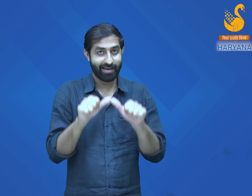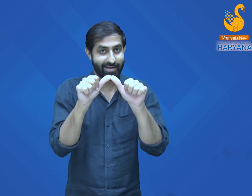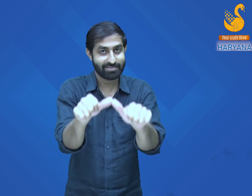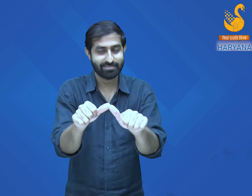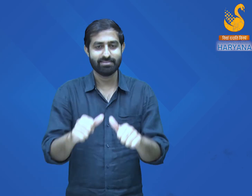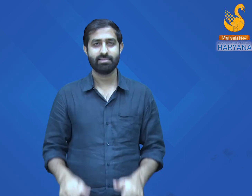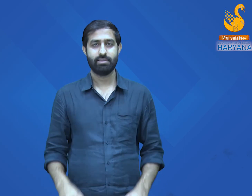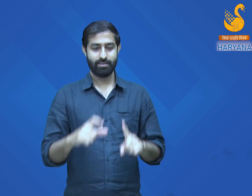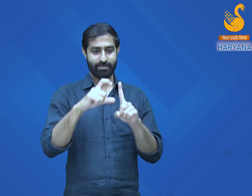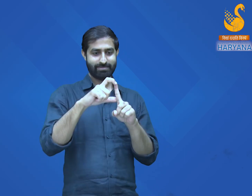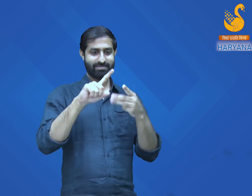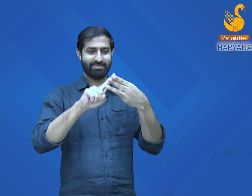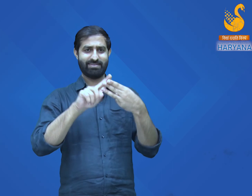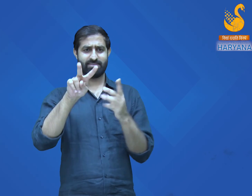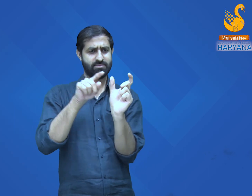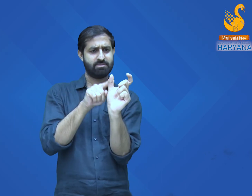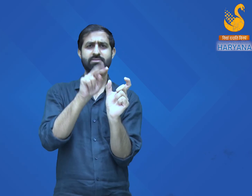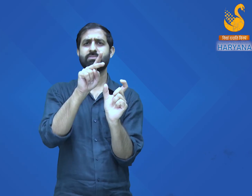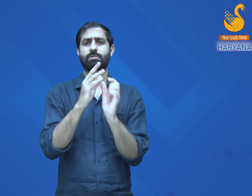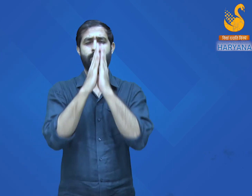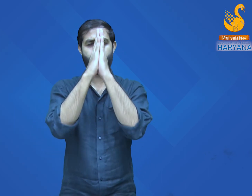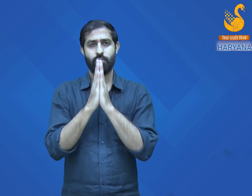Answer: Dev means god